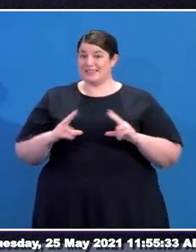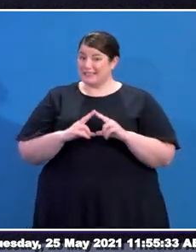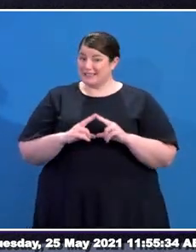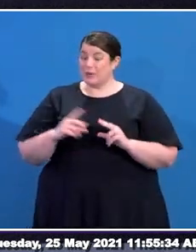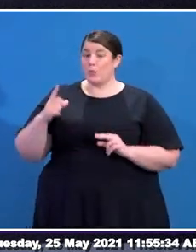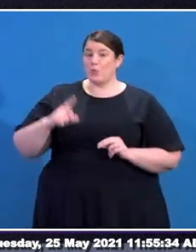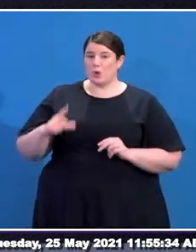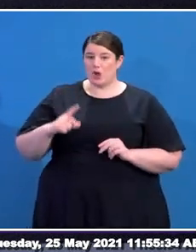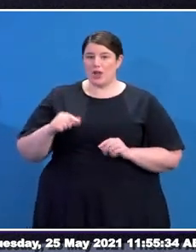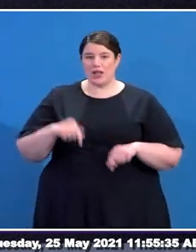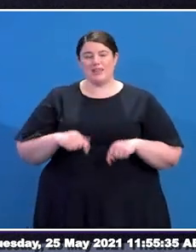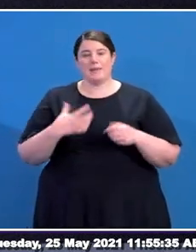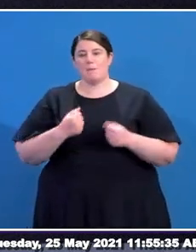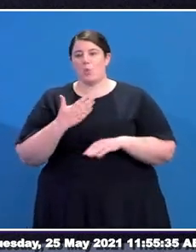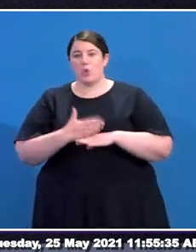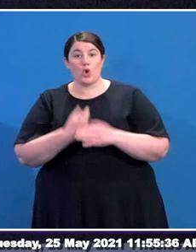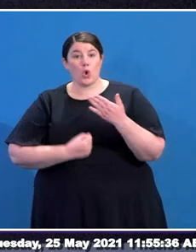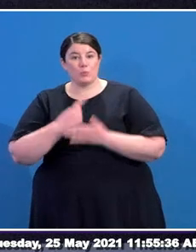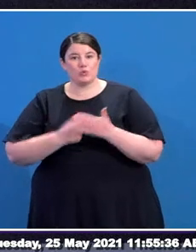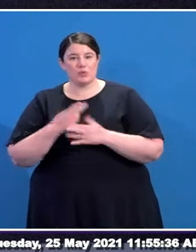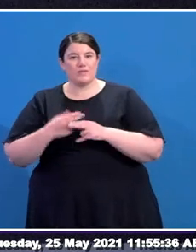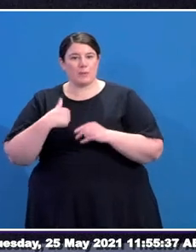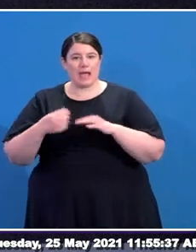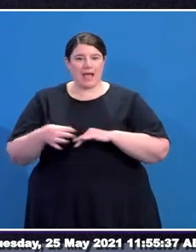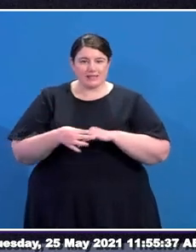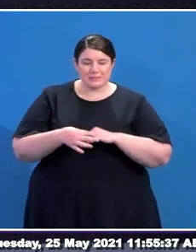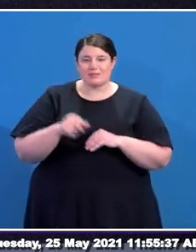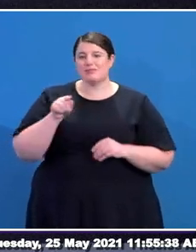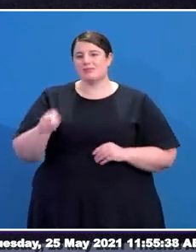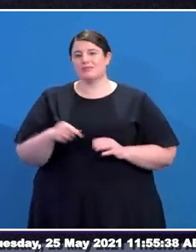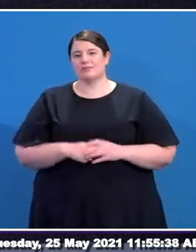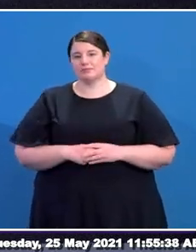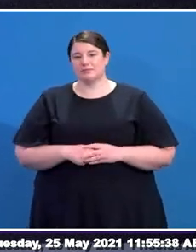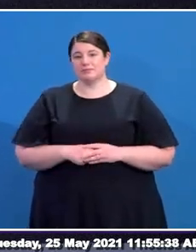more work opportunities for my husband. And ever since then,